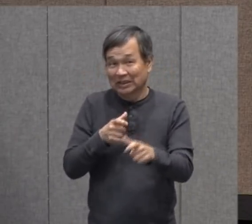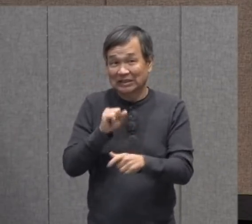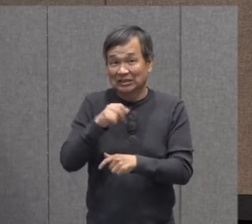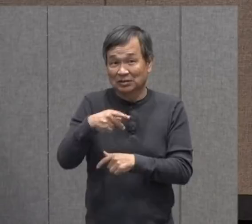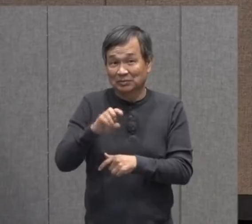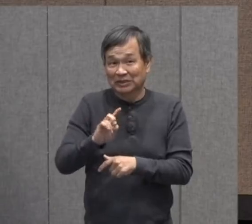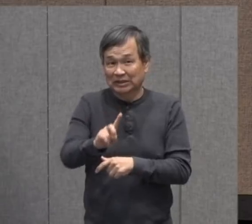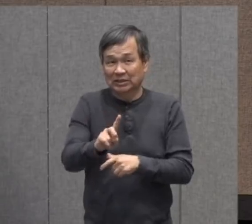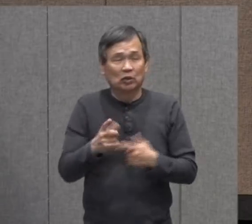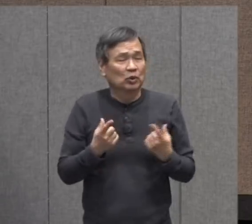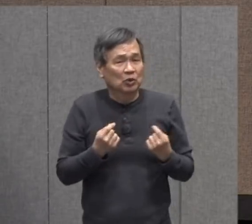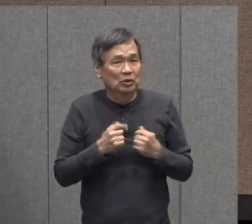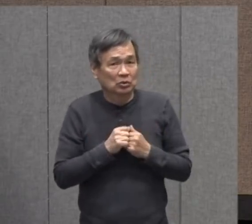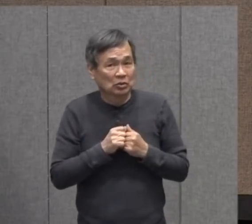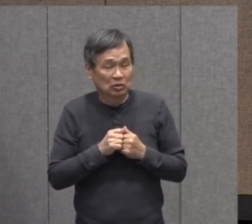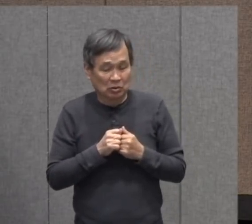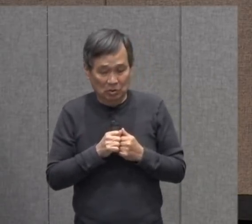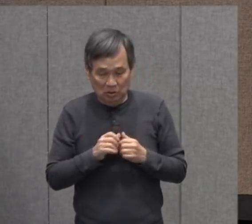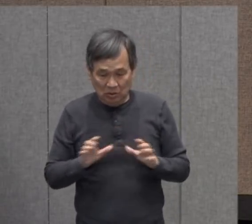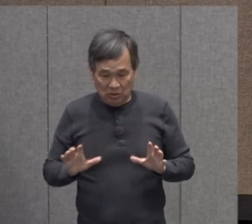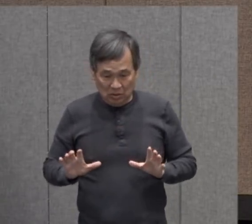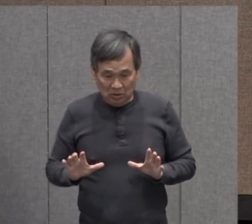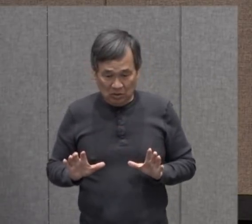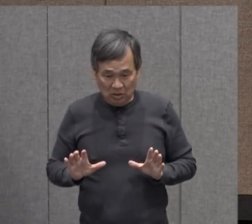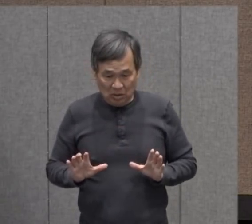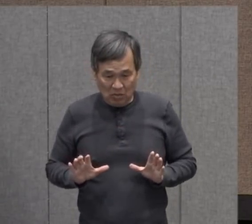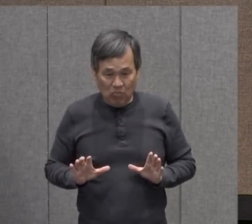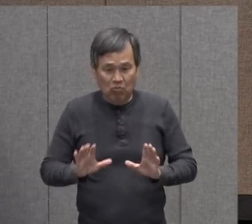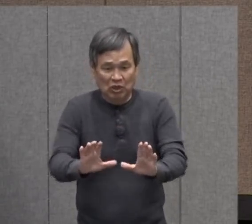do I push them with the same force?